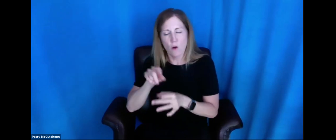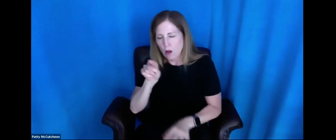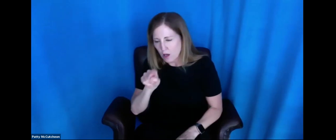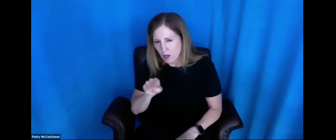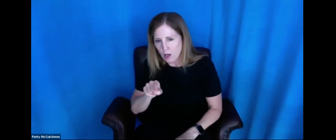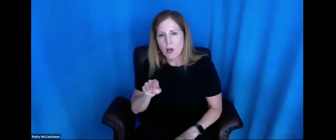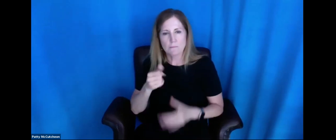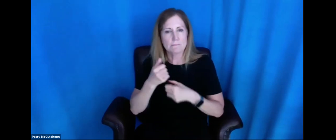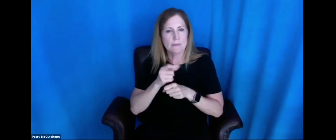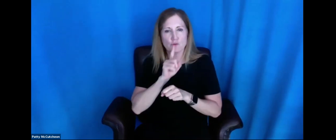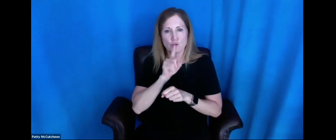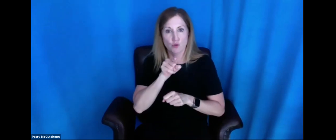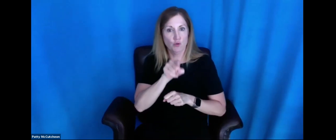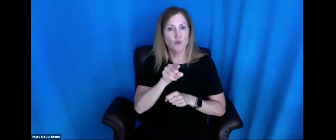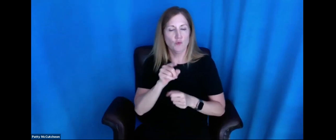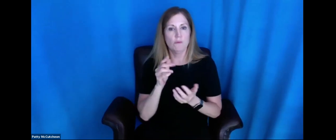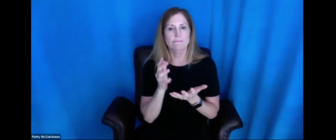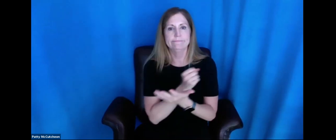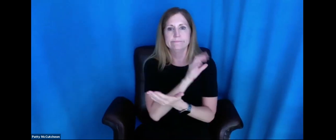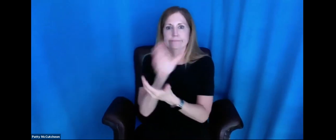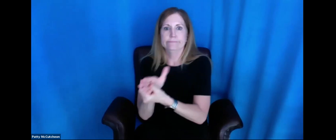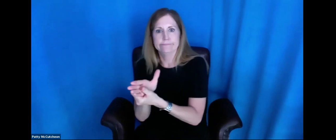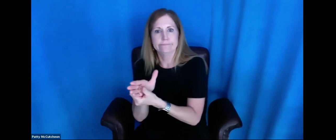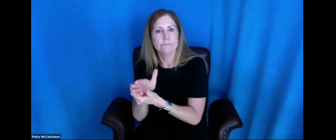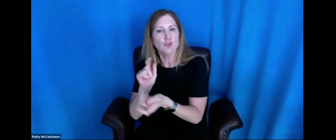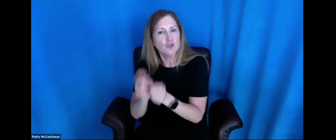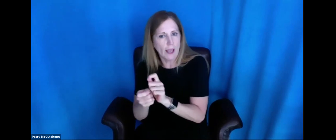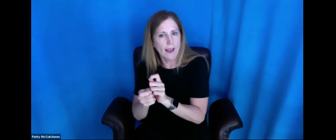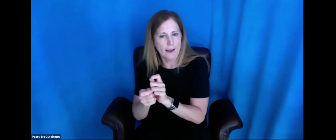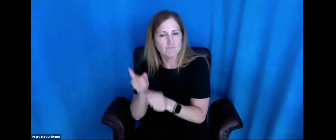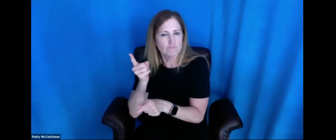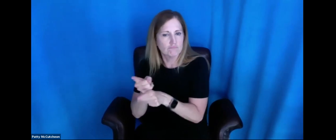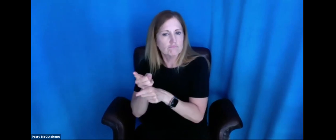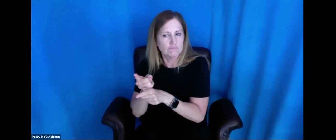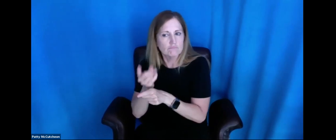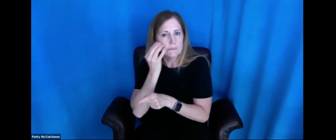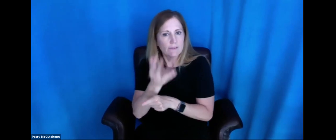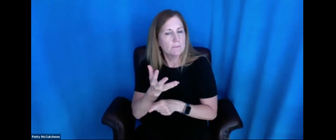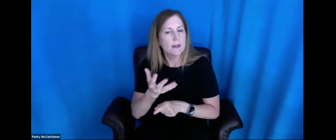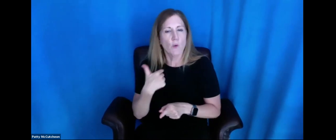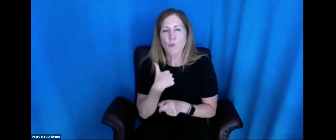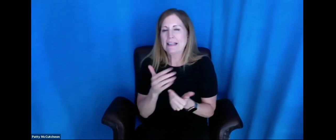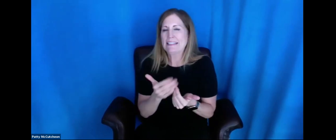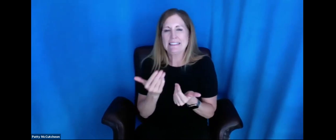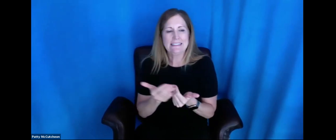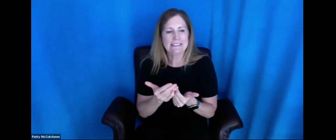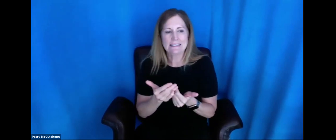make sure that you have the opportunity to correct it, and then -- and we can very easily send you a new